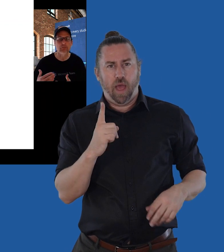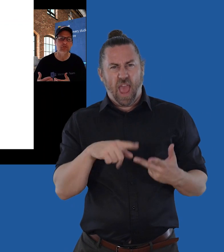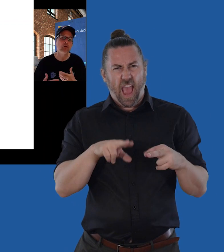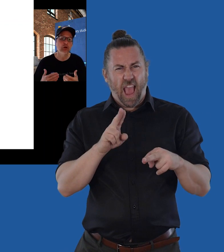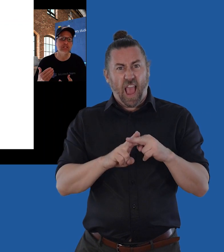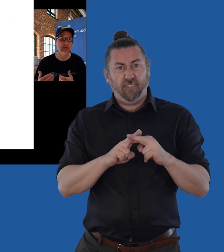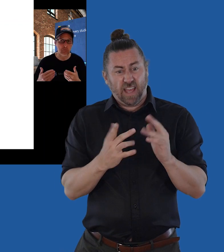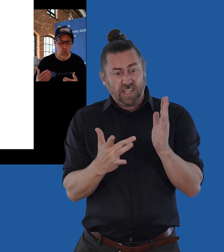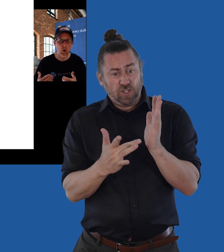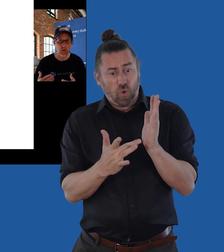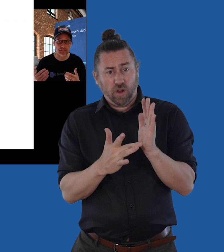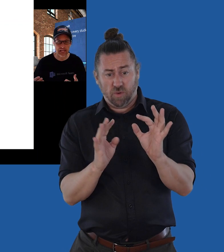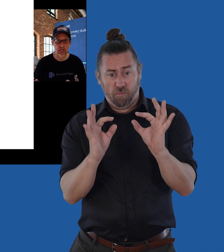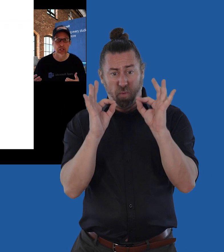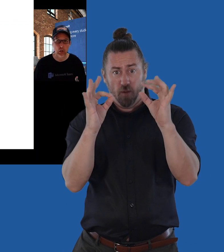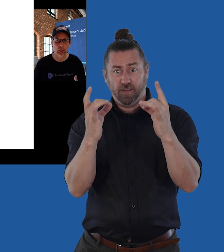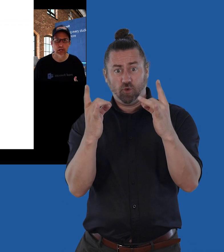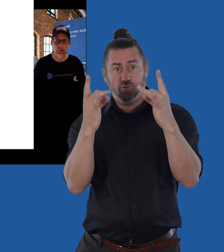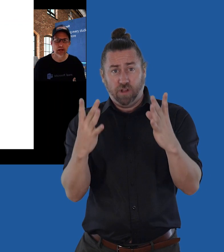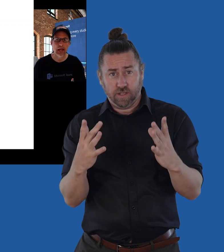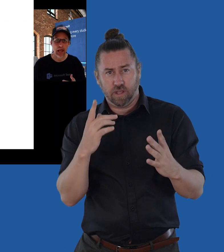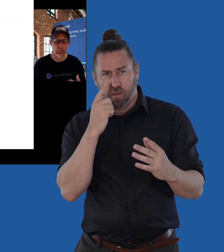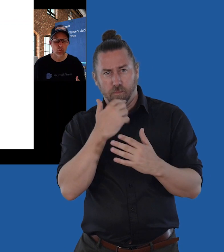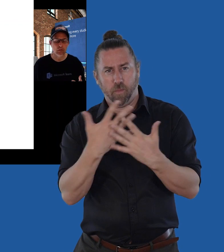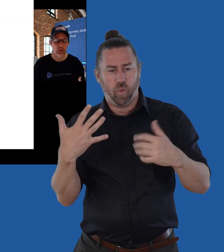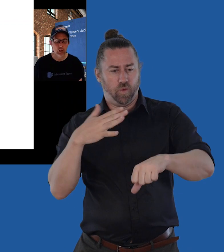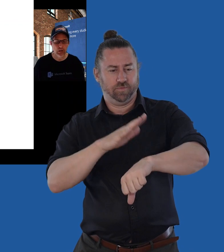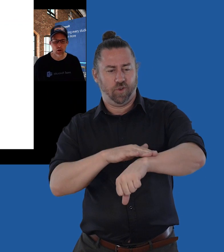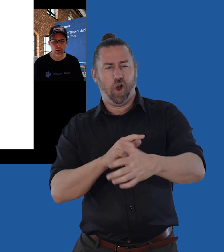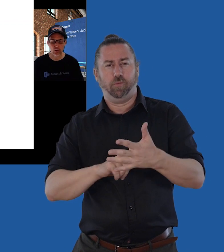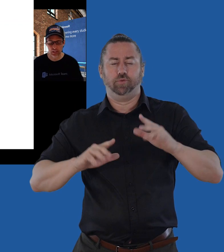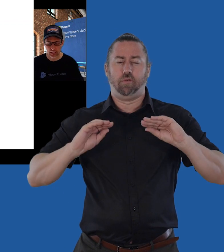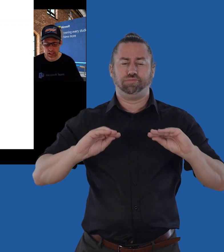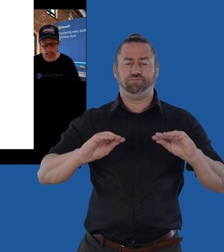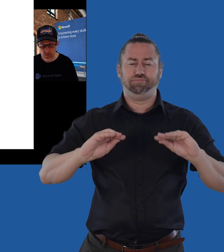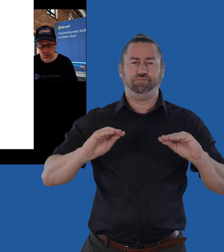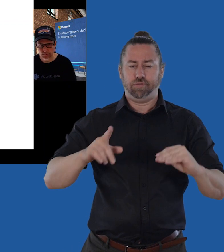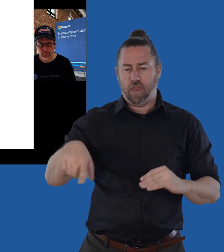we can be focusing more on the teaching, and learning, right, and more on the learning going on in the classroom.